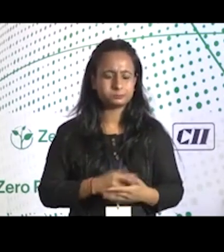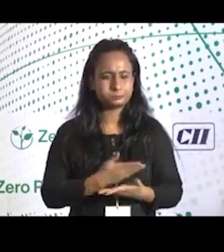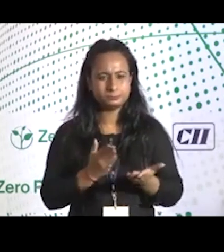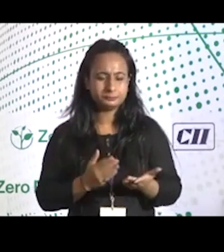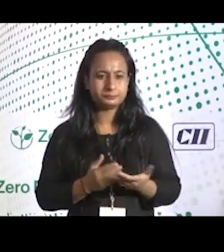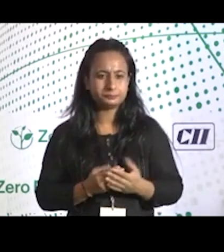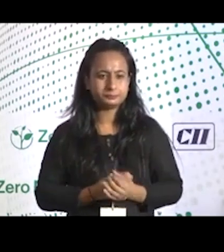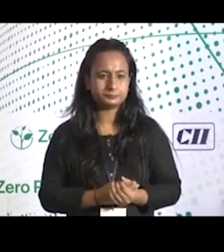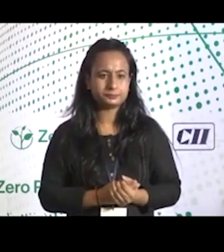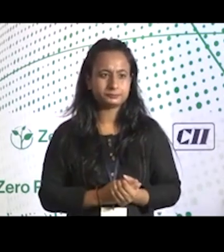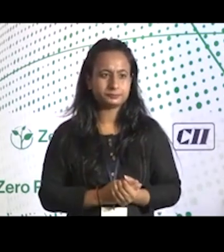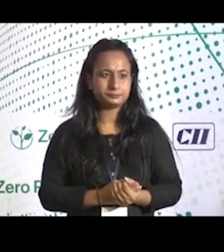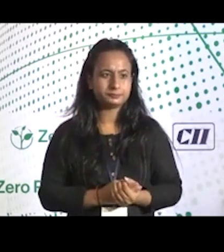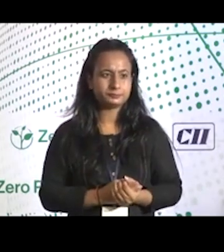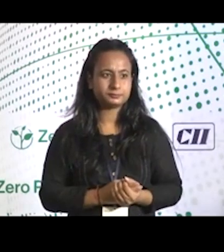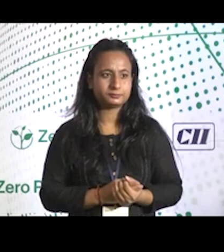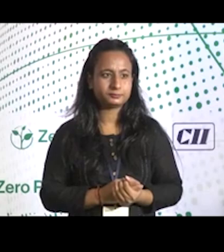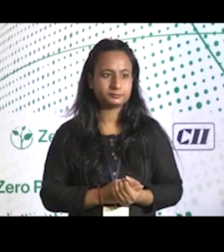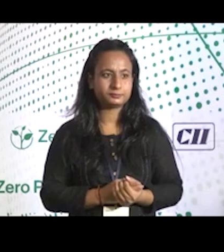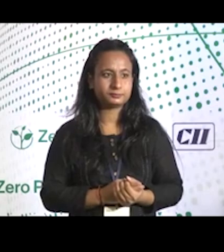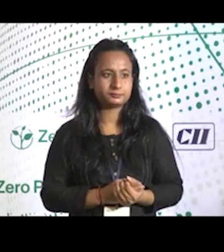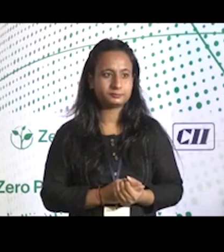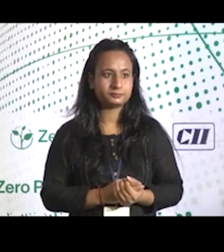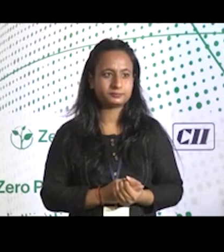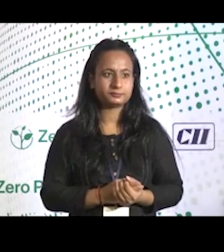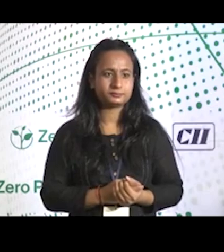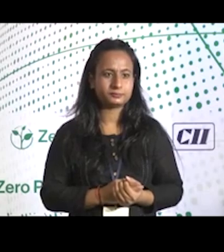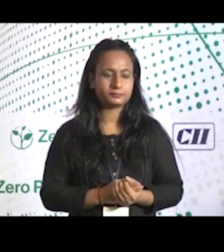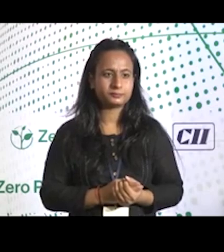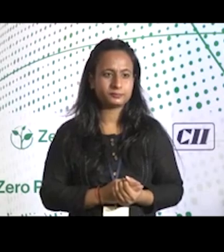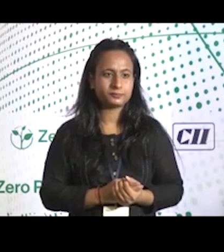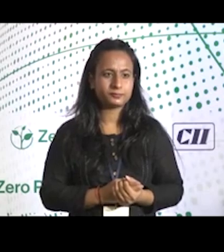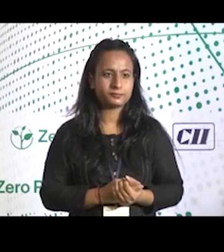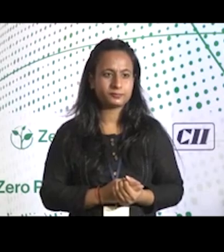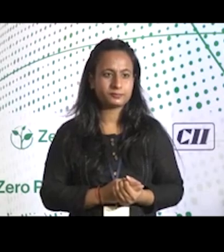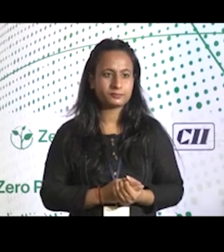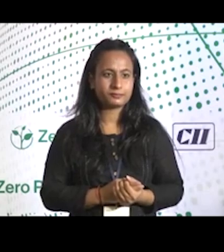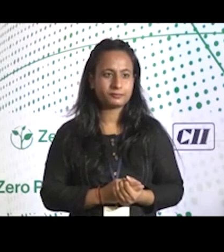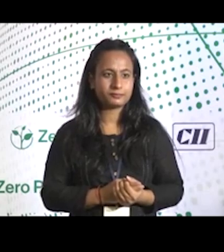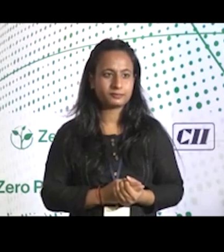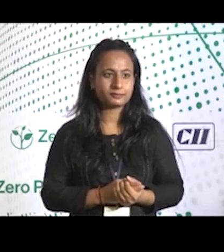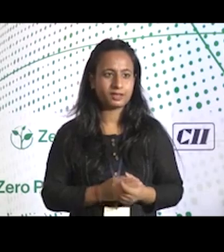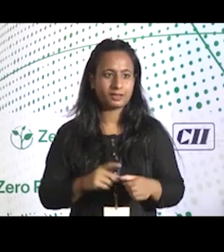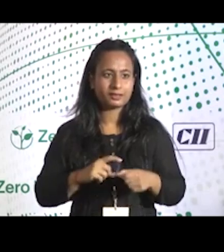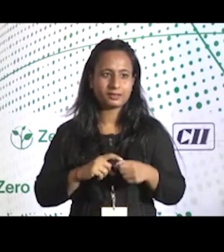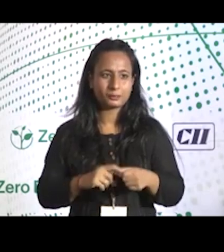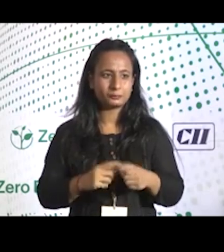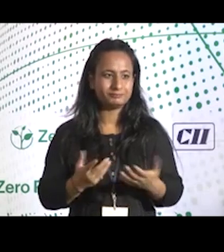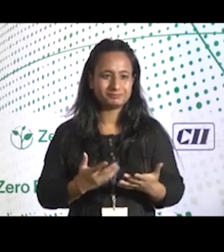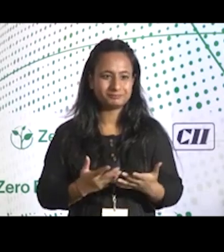the next frontier in a sense. Oh, I guess the question becomes what shall we invest in